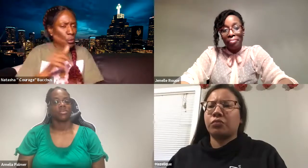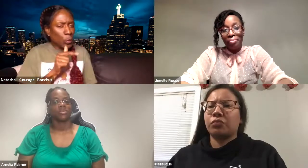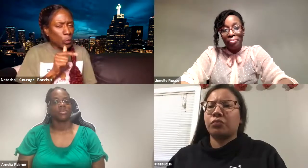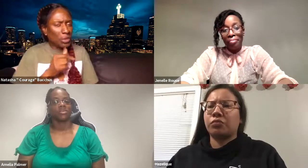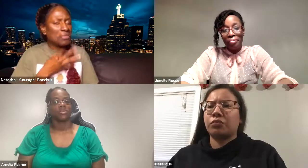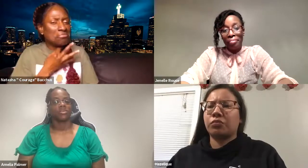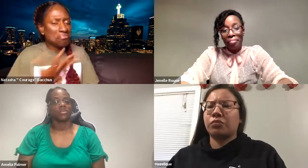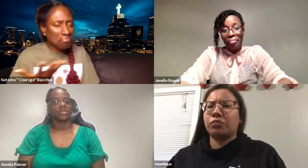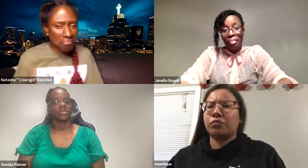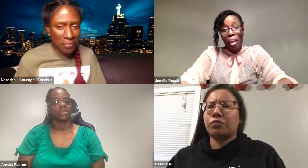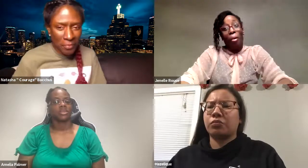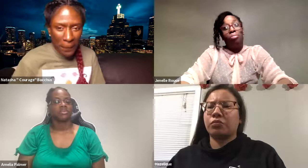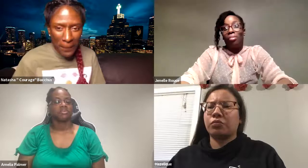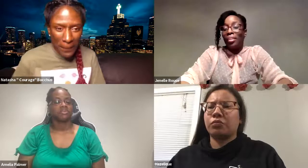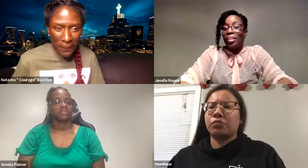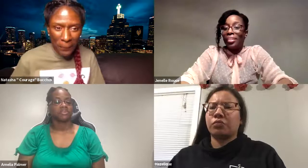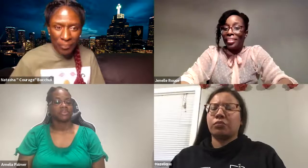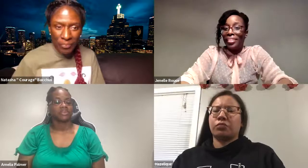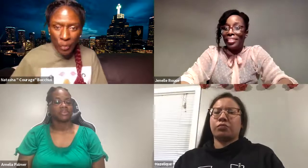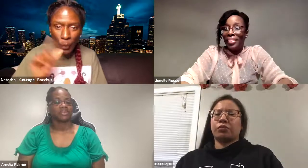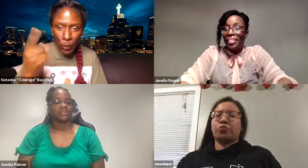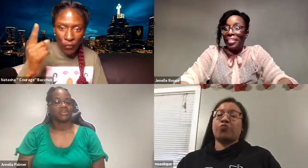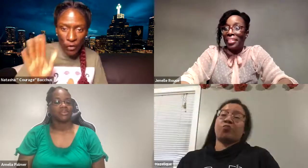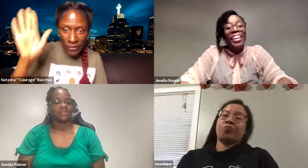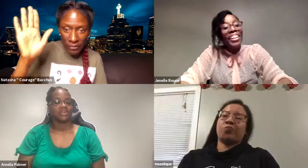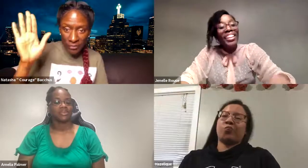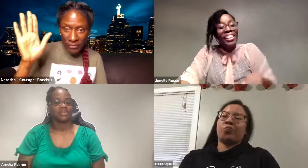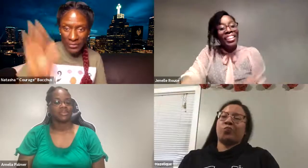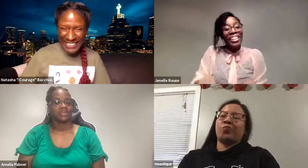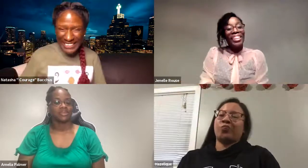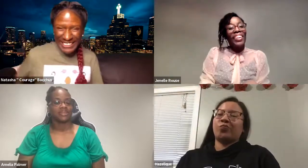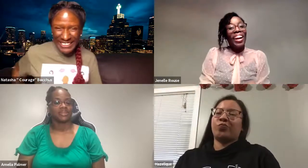how has it influenced your practice? who wants to go first?